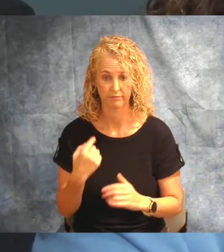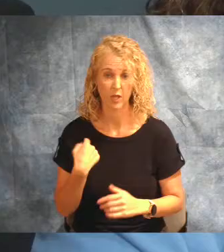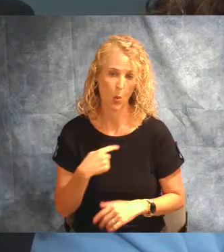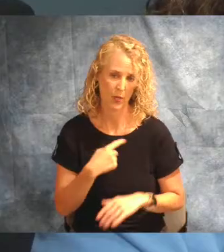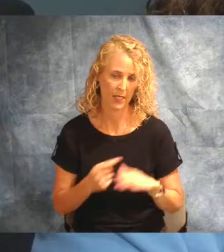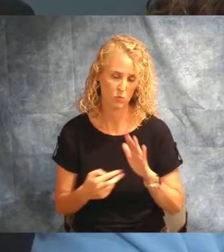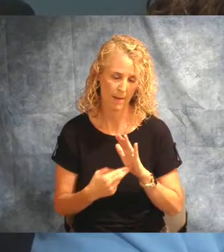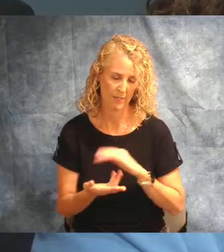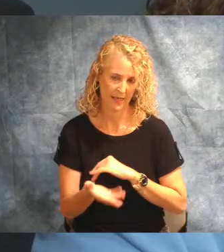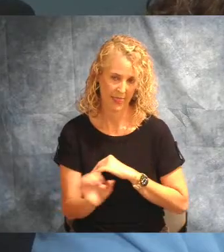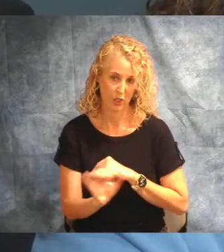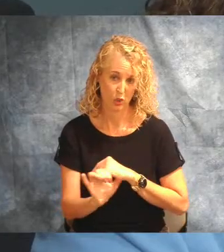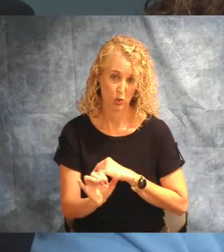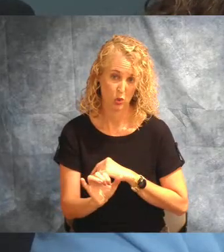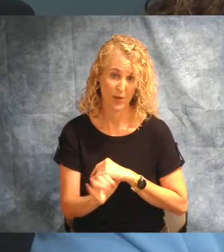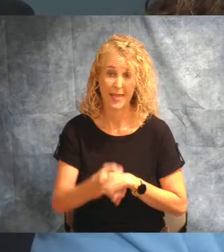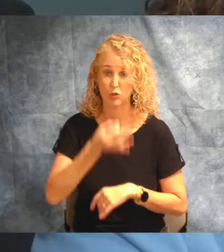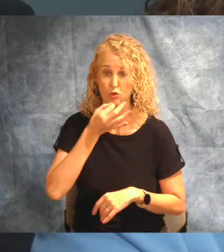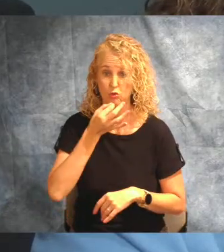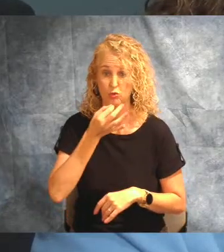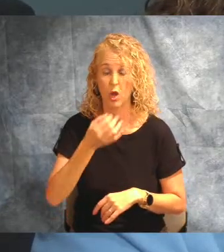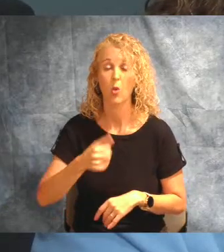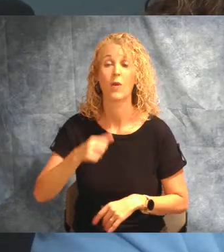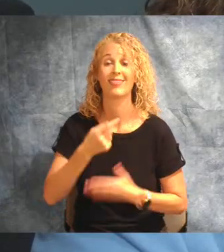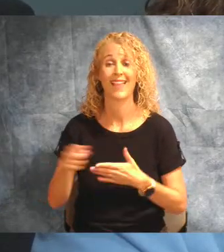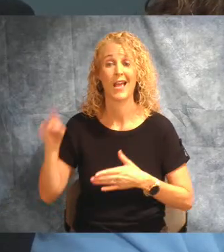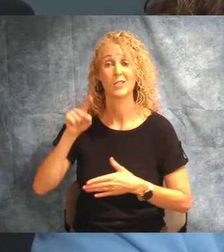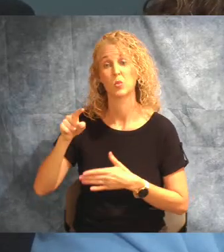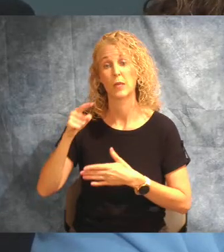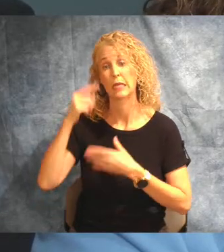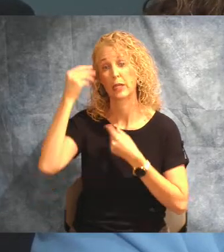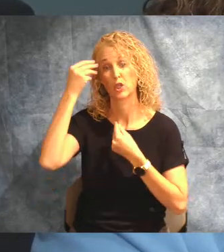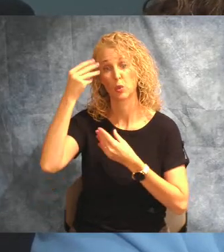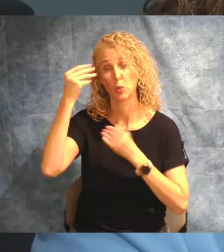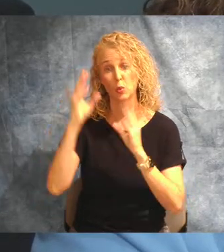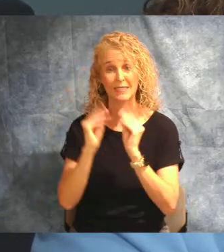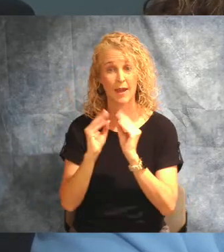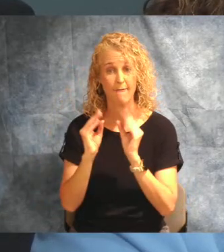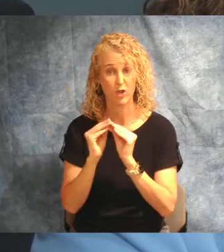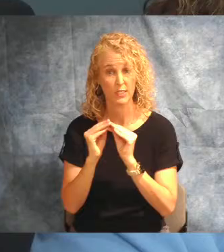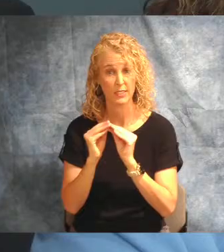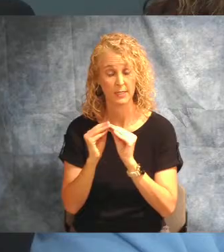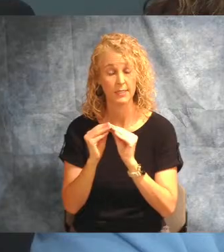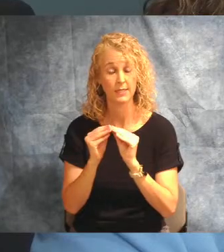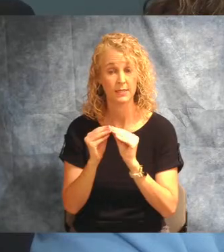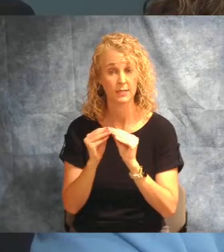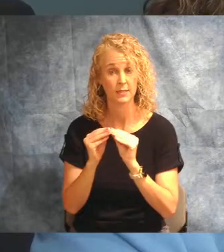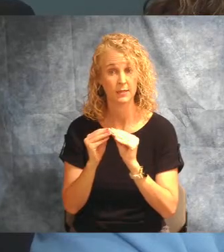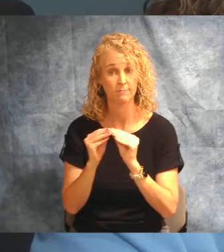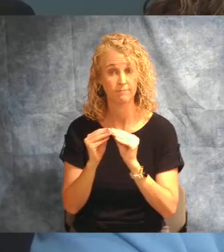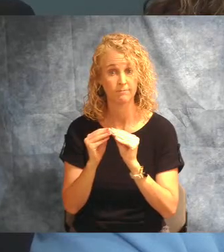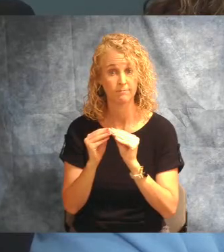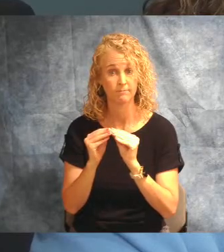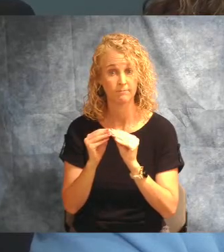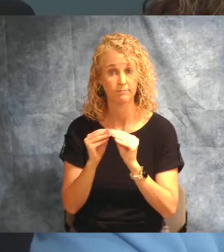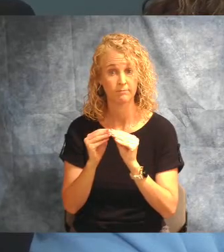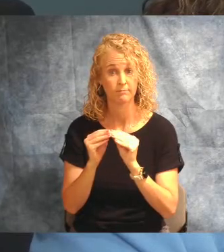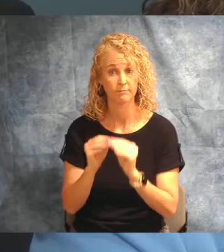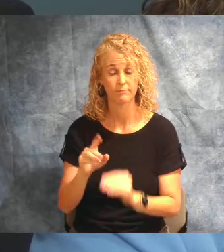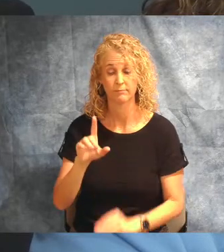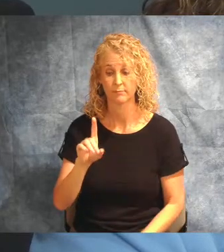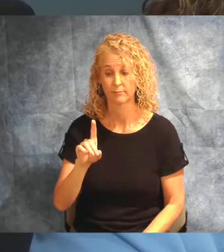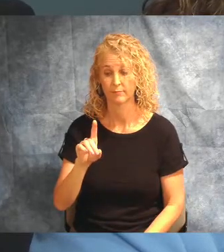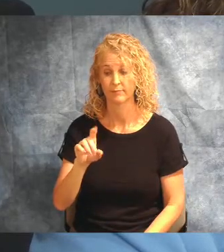at a press conference that was held last week and that press conference had Daryl R. Smith who is